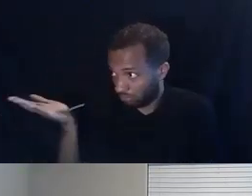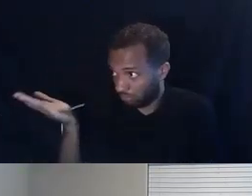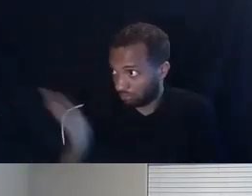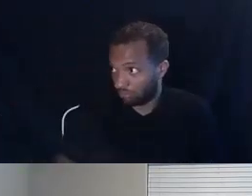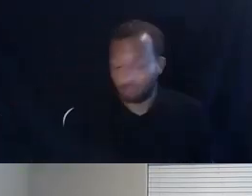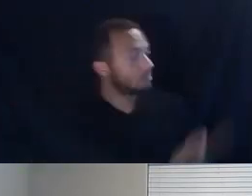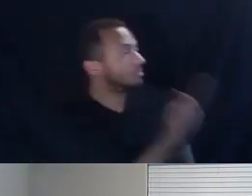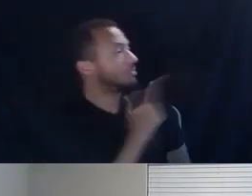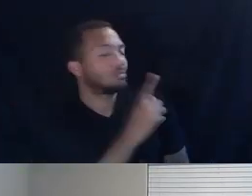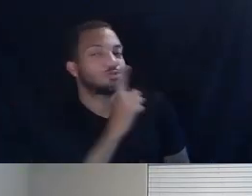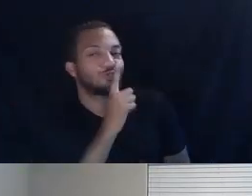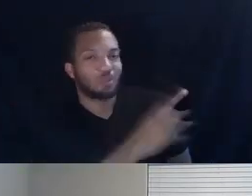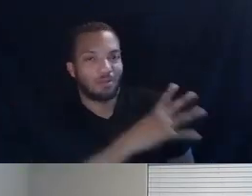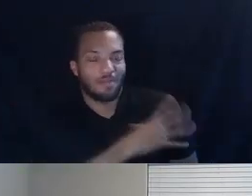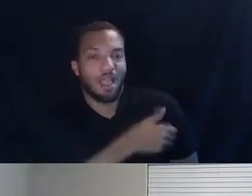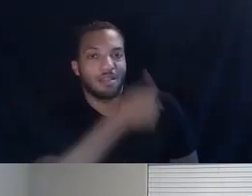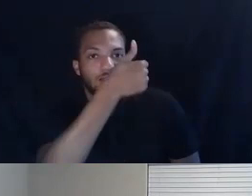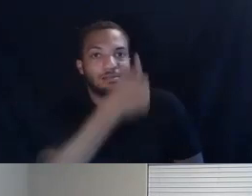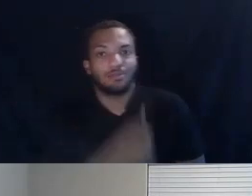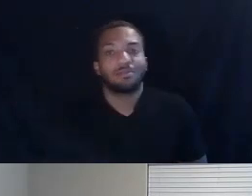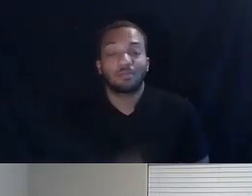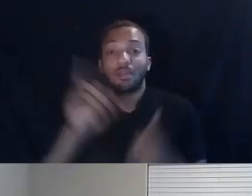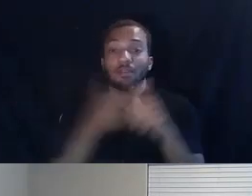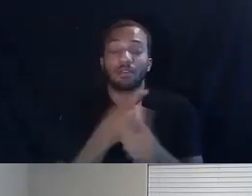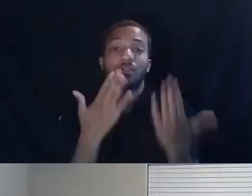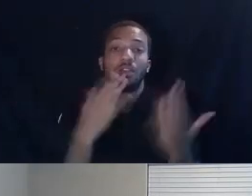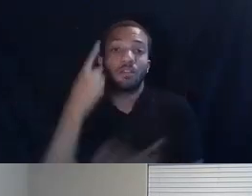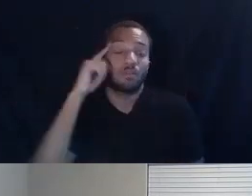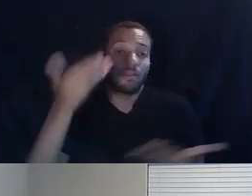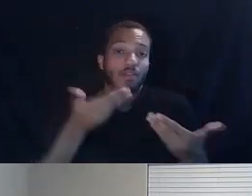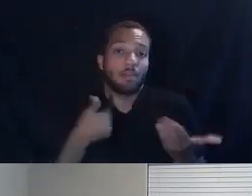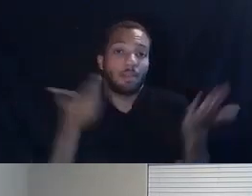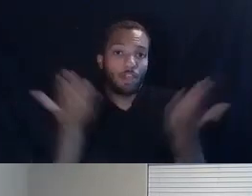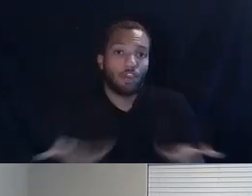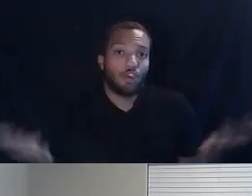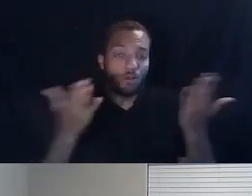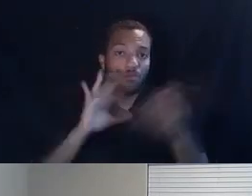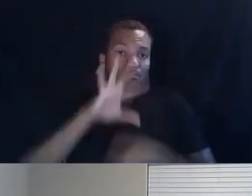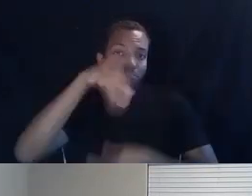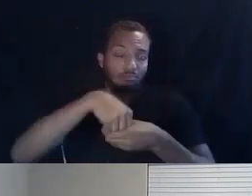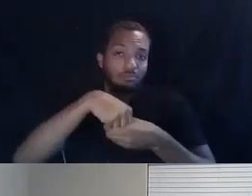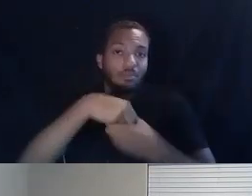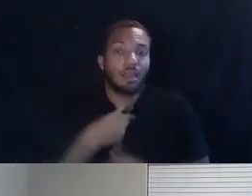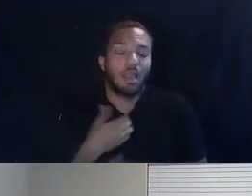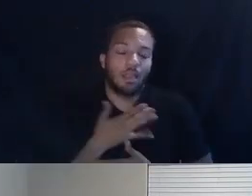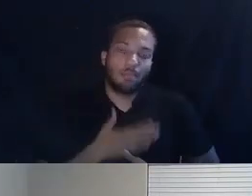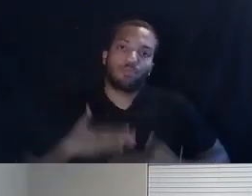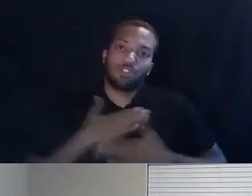Sure. Well, first thank you for inviting me to participate on the panel. I really appreciate the opportunity to share about community benefit